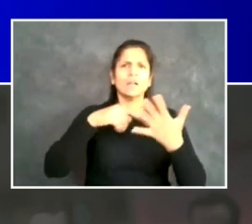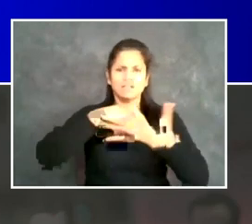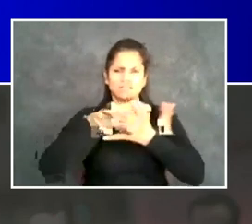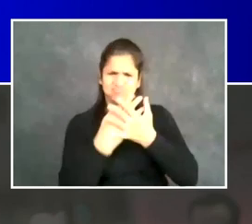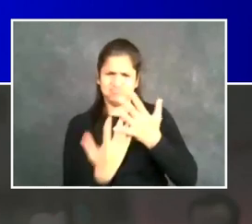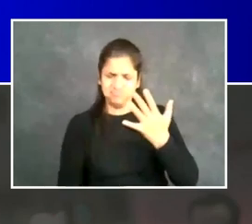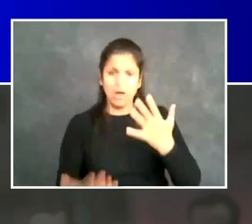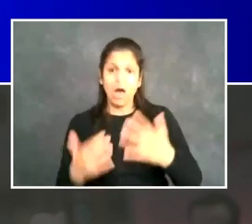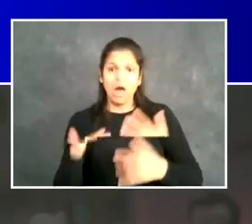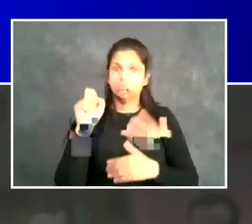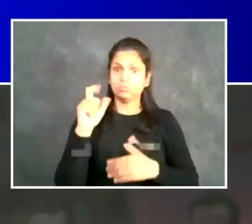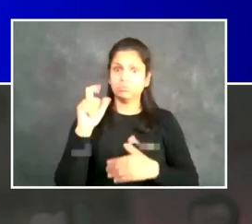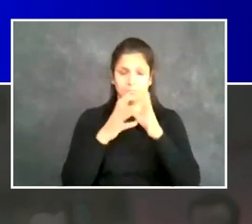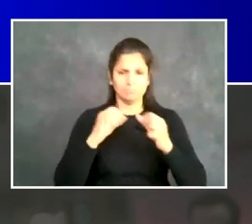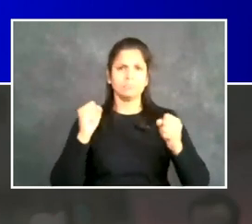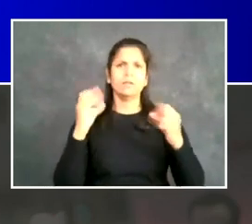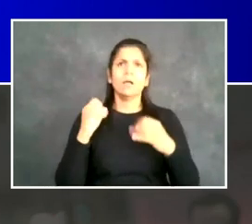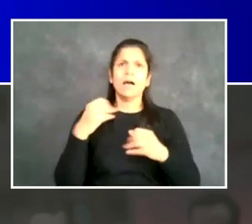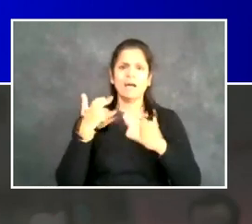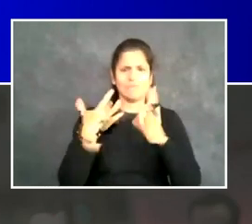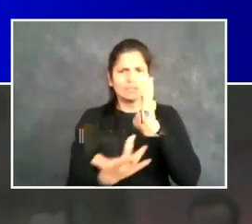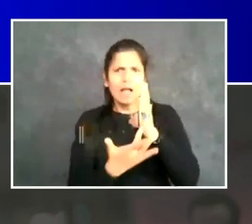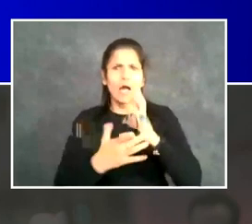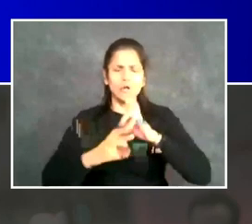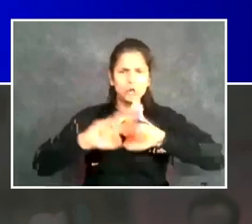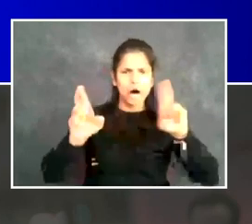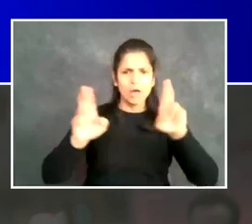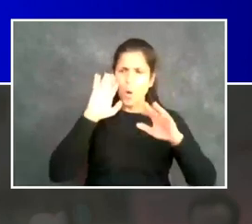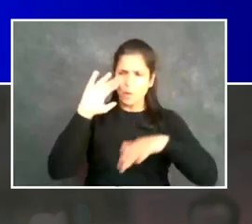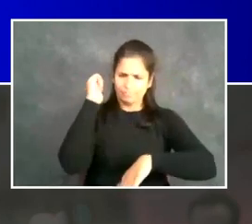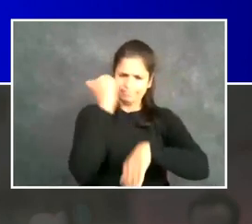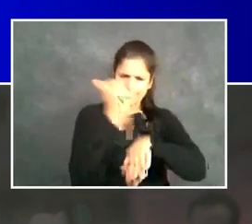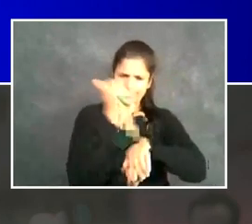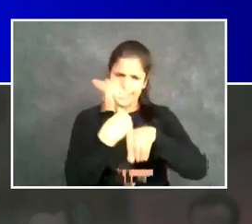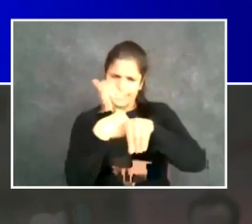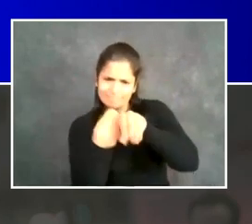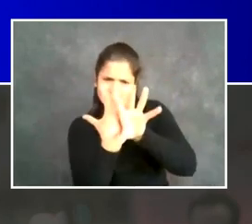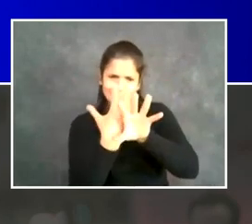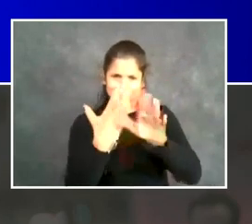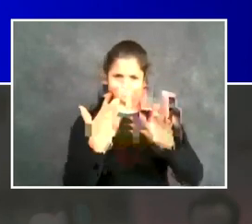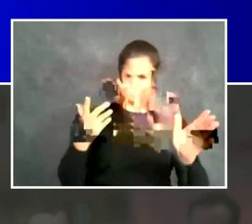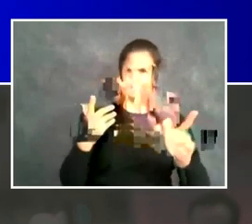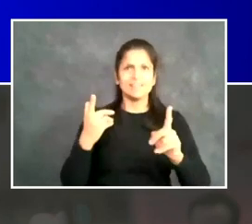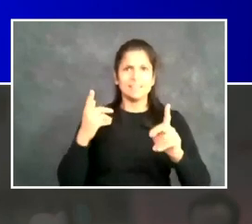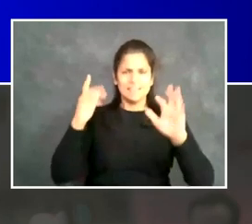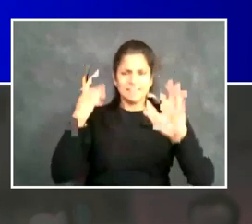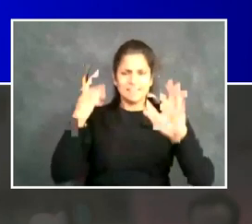DEPARTMENT, WHO PUT THEIR MINDS TOGETHER IN THE SPIRIT OF LOVE AND SAID, HOW DO WE FIGURE THIS